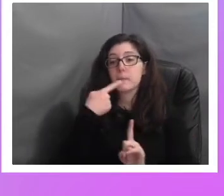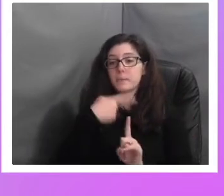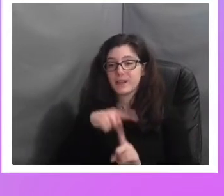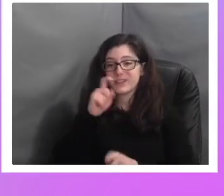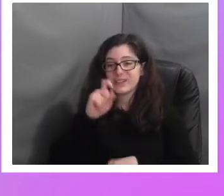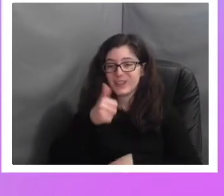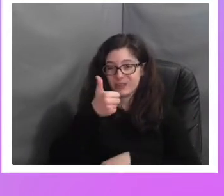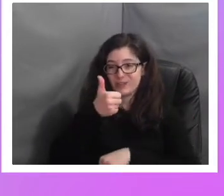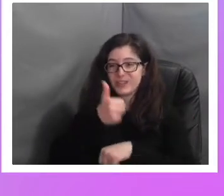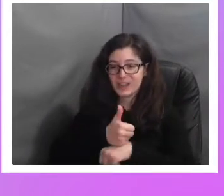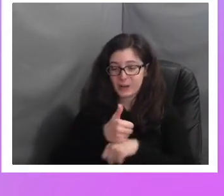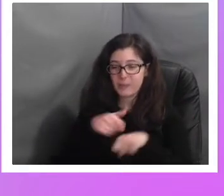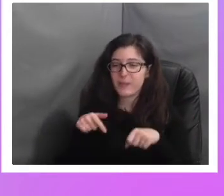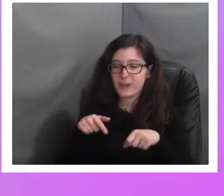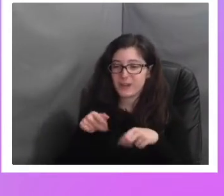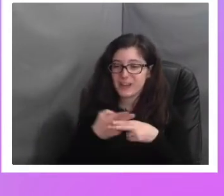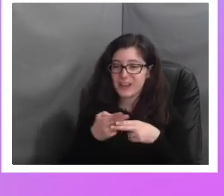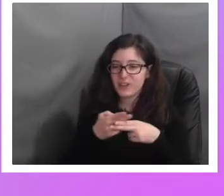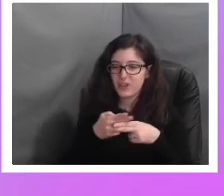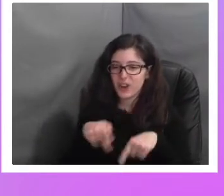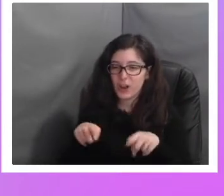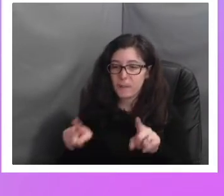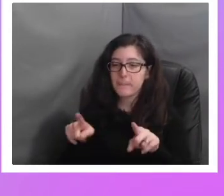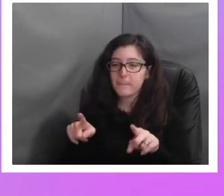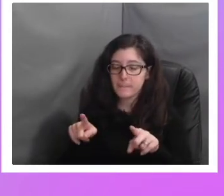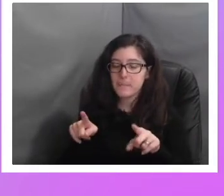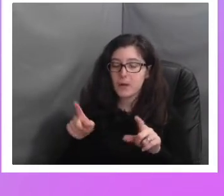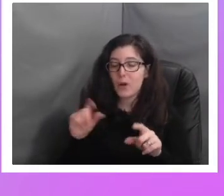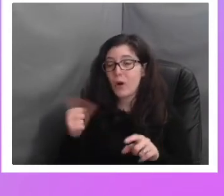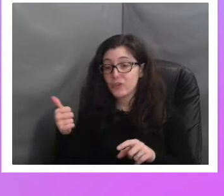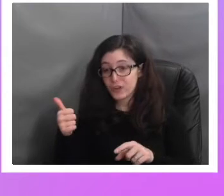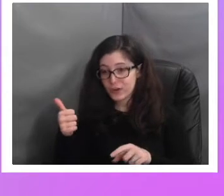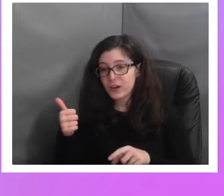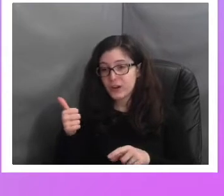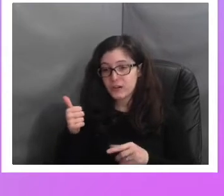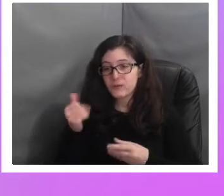for getting people information in the meantime. And then I also recommend